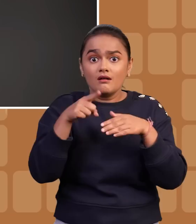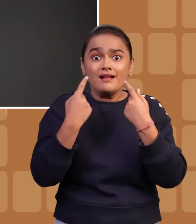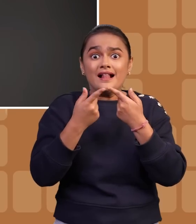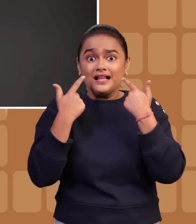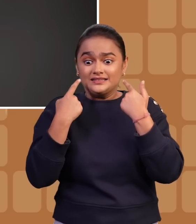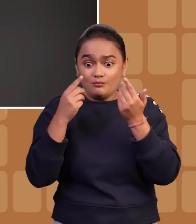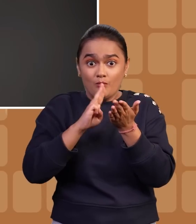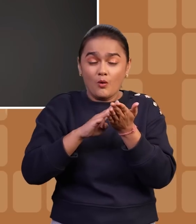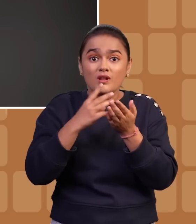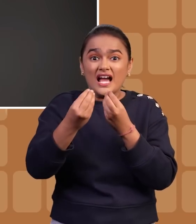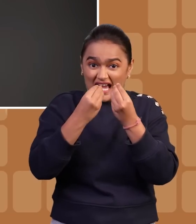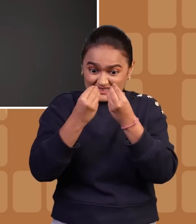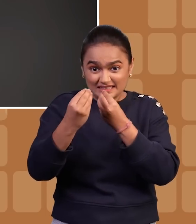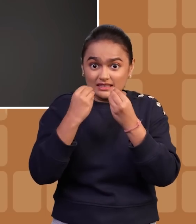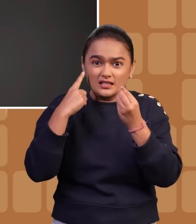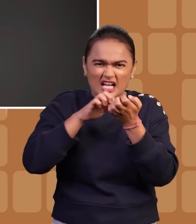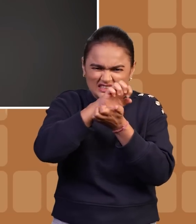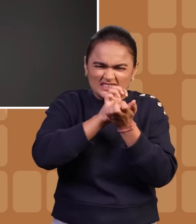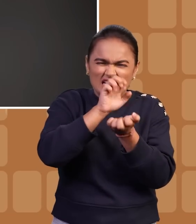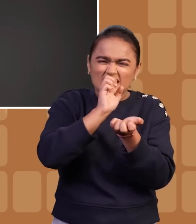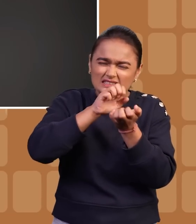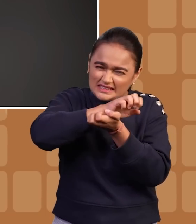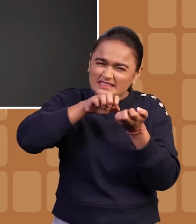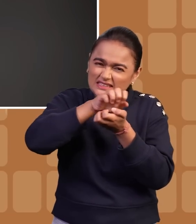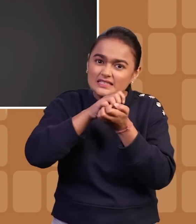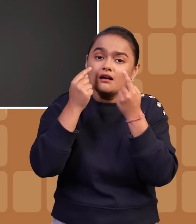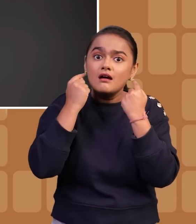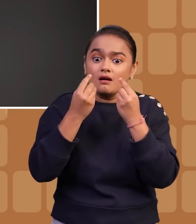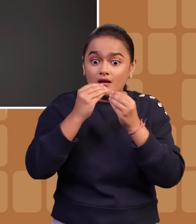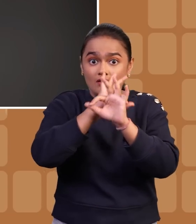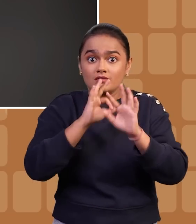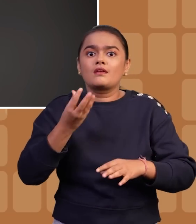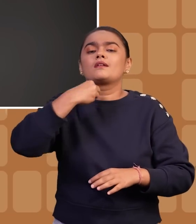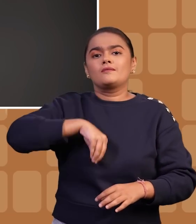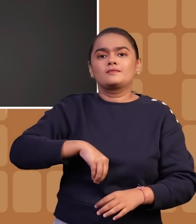And molars help in chewing and grinding food, preparing it for digestion.